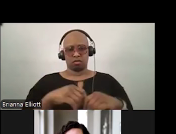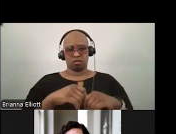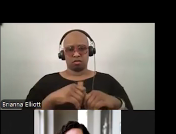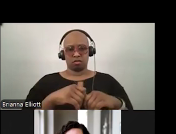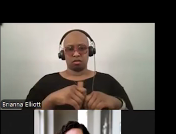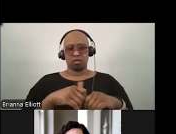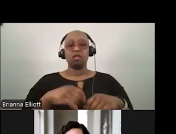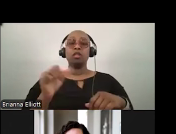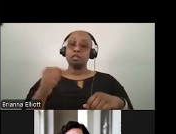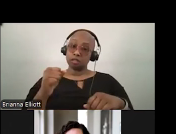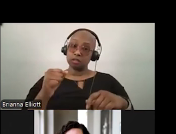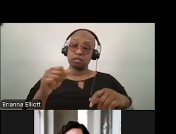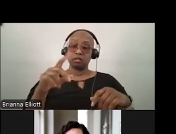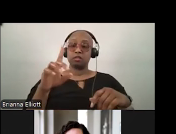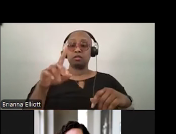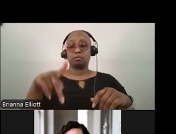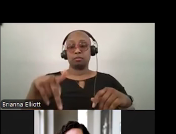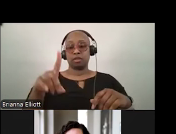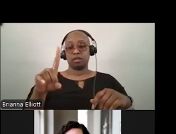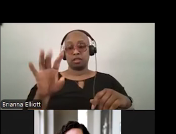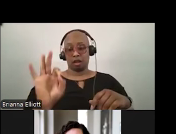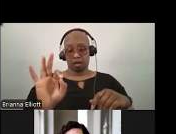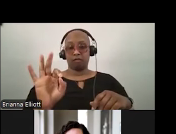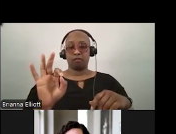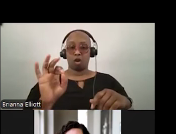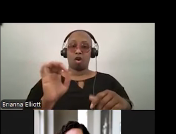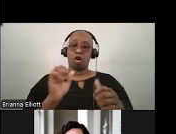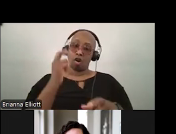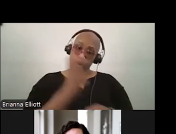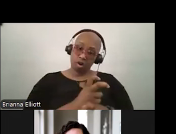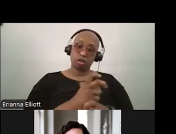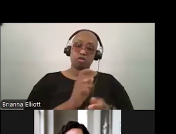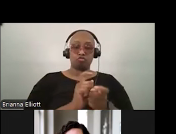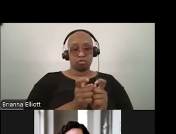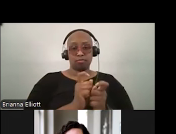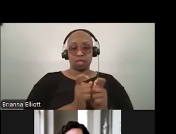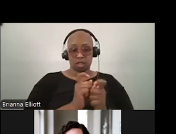to remediate. Probably got a lot of them. Going to be paid tools. Your campuses know this. I promise,